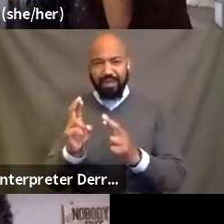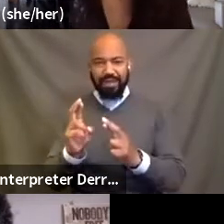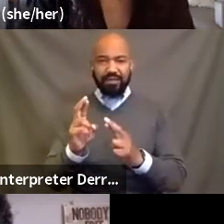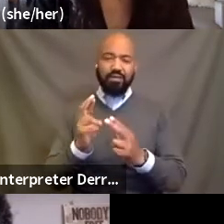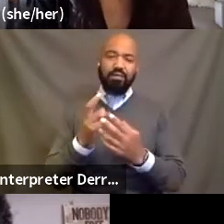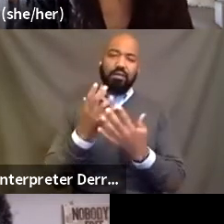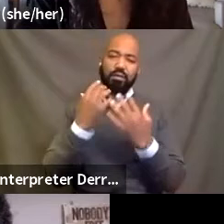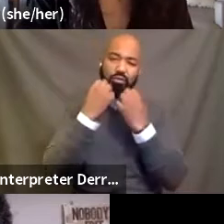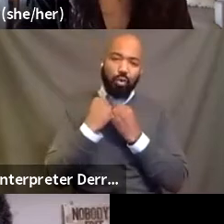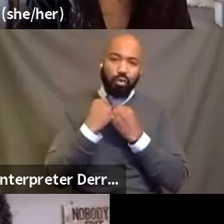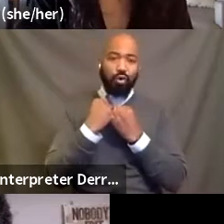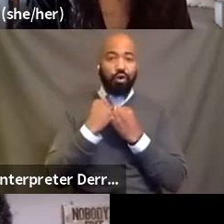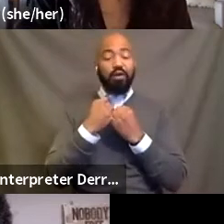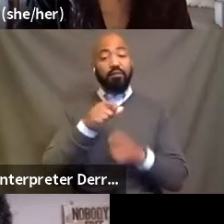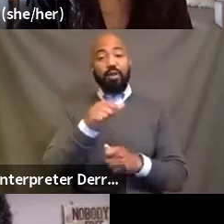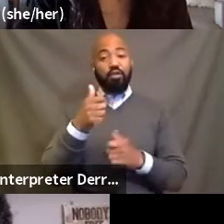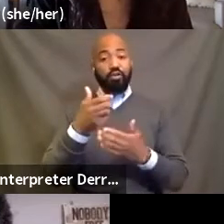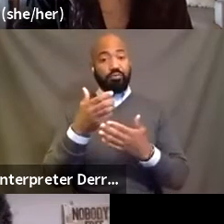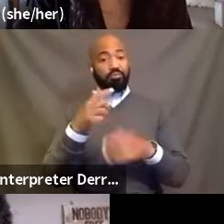Benjamin (they/them/elle): And please Leon X three something.